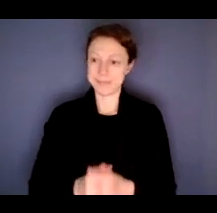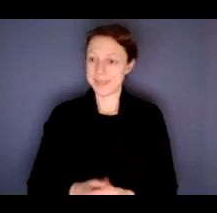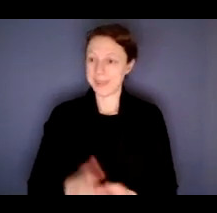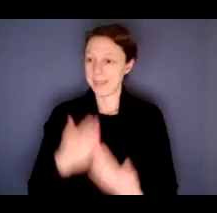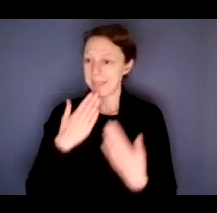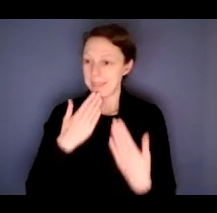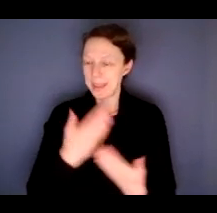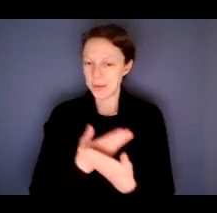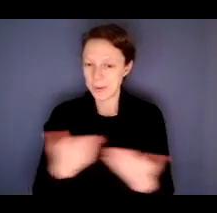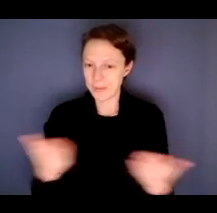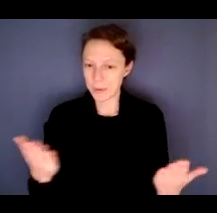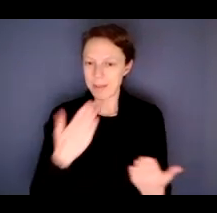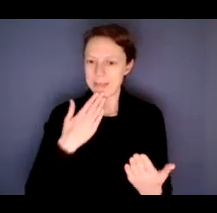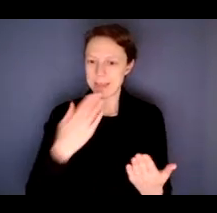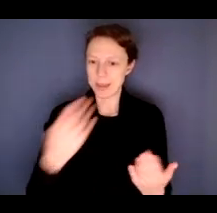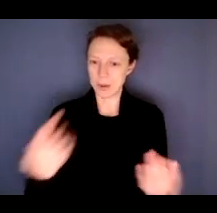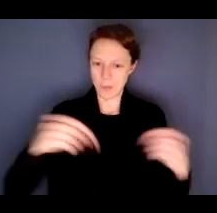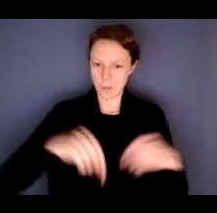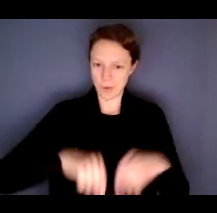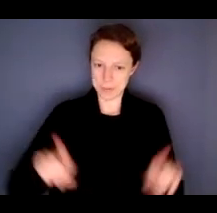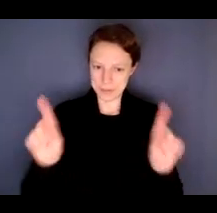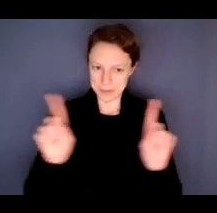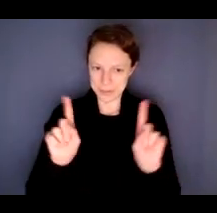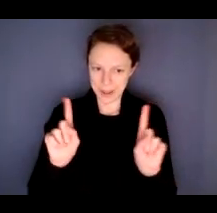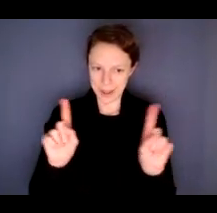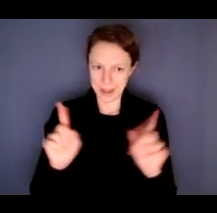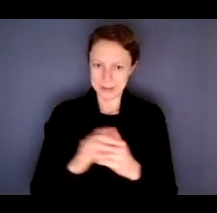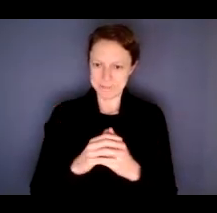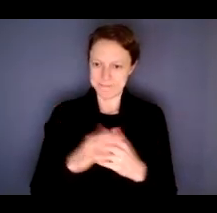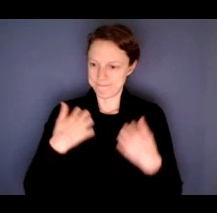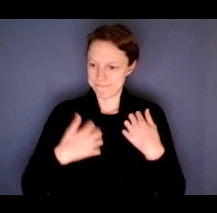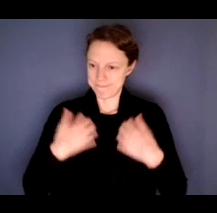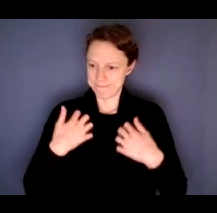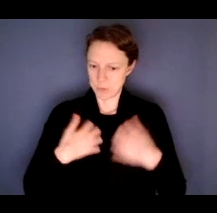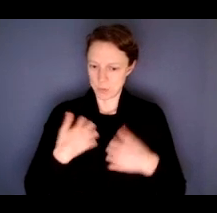excited to talk to you about the various different people who can be involved in the child protection